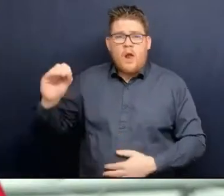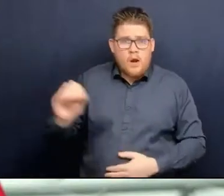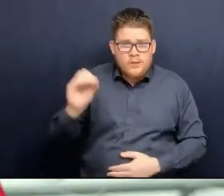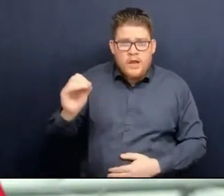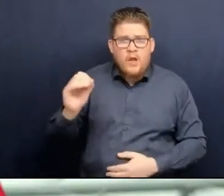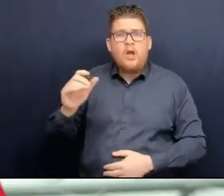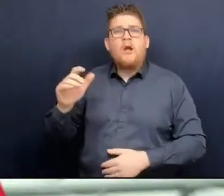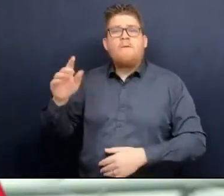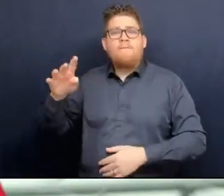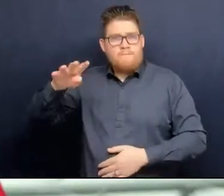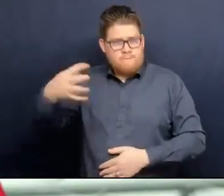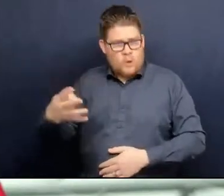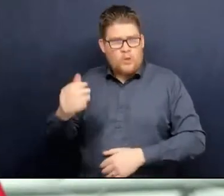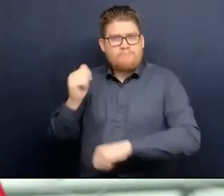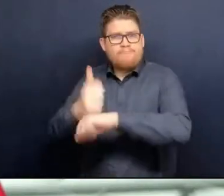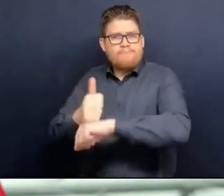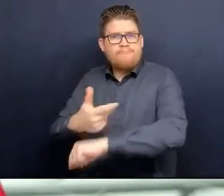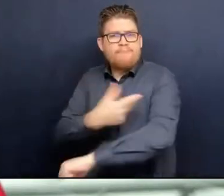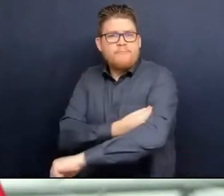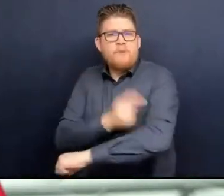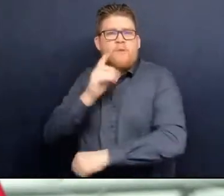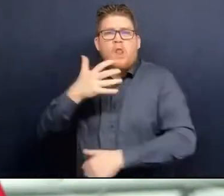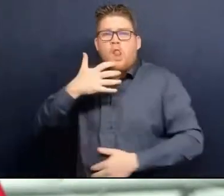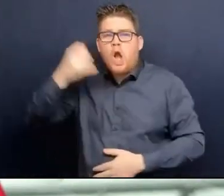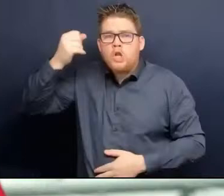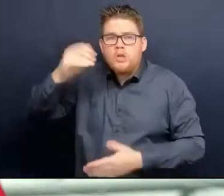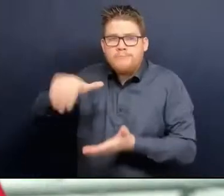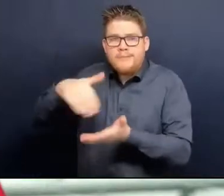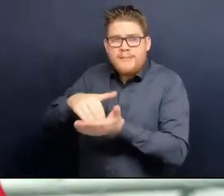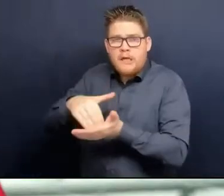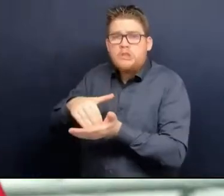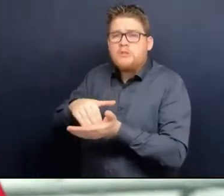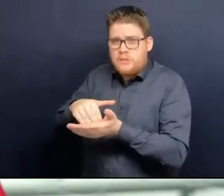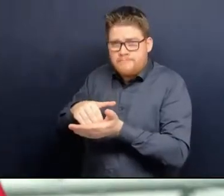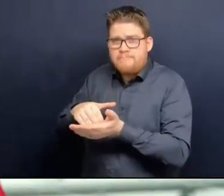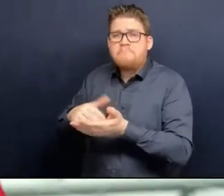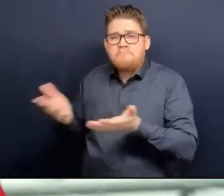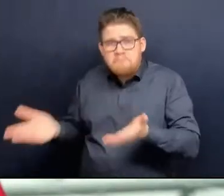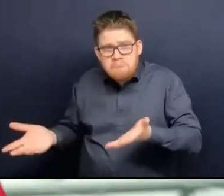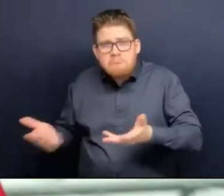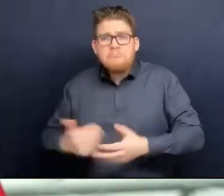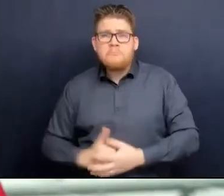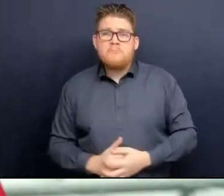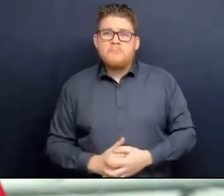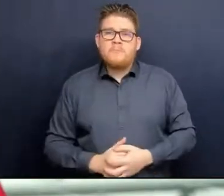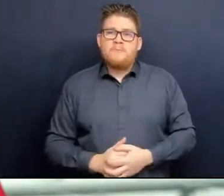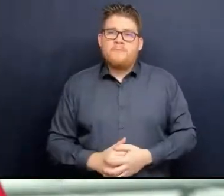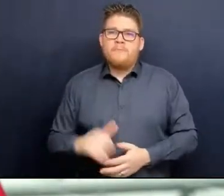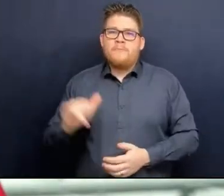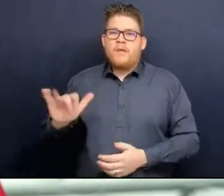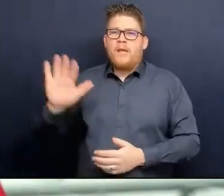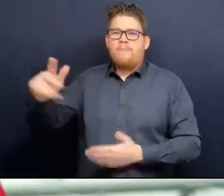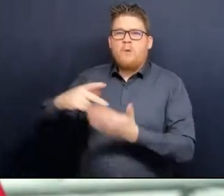people in their long term care. But we're also all have slightly